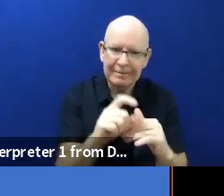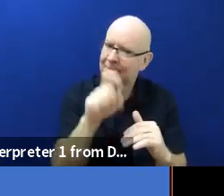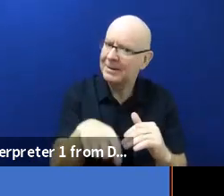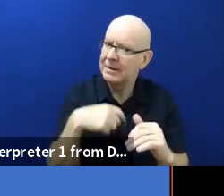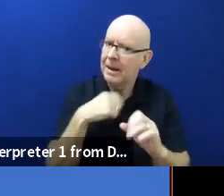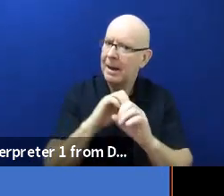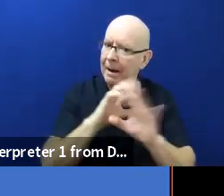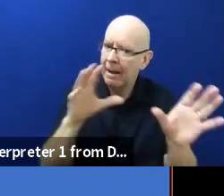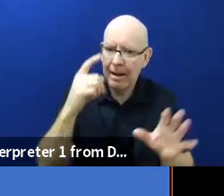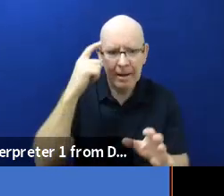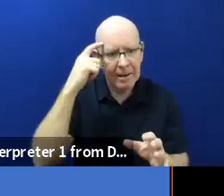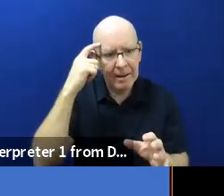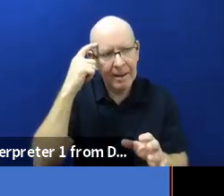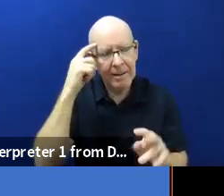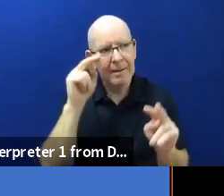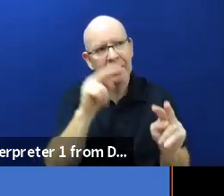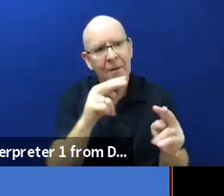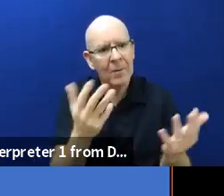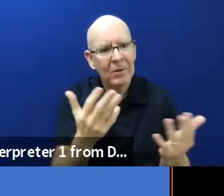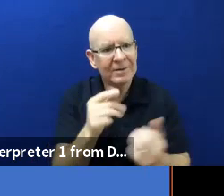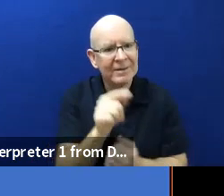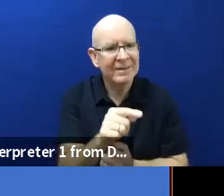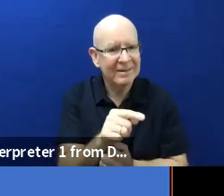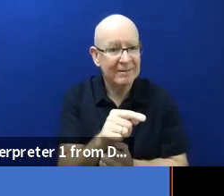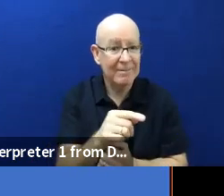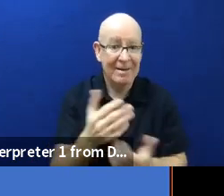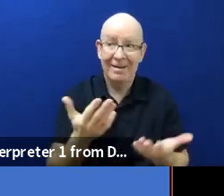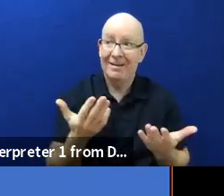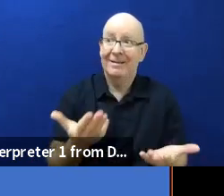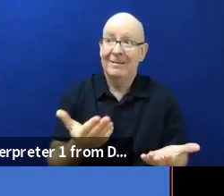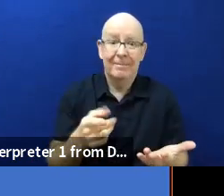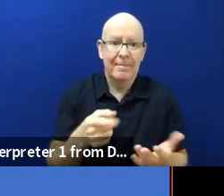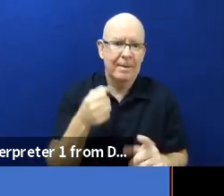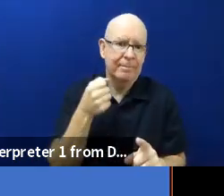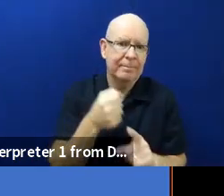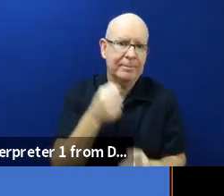related to providing care or not having access to educational opportunities.